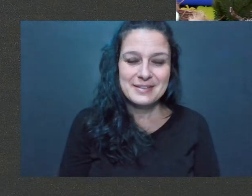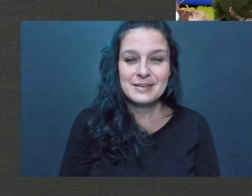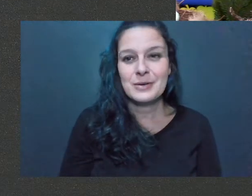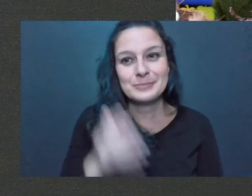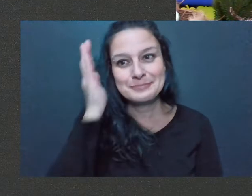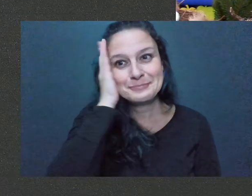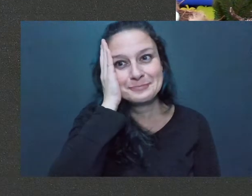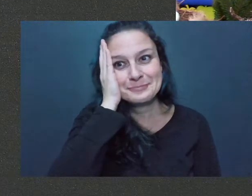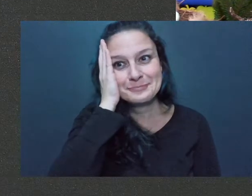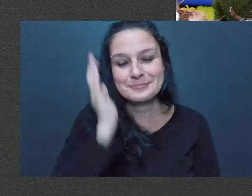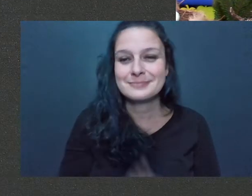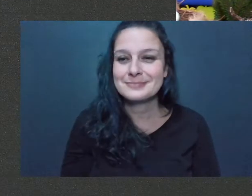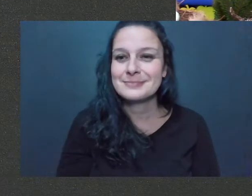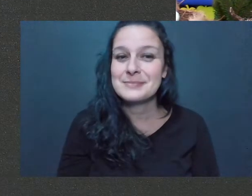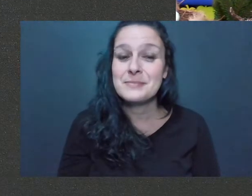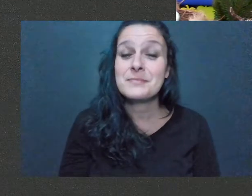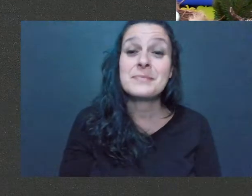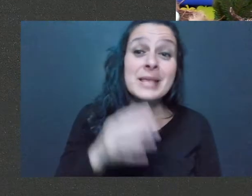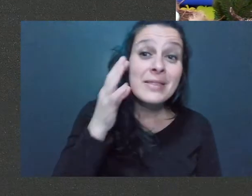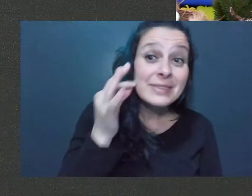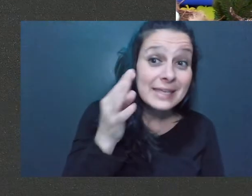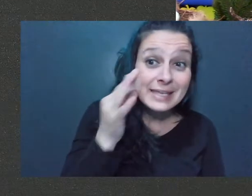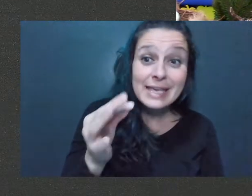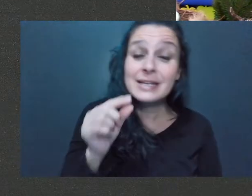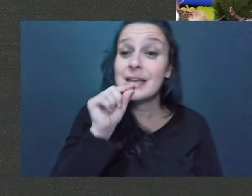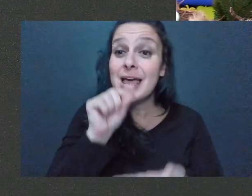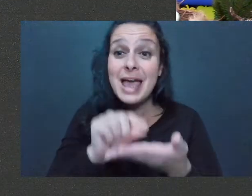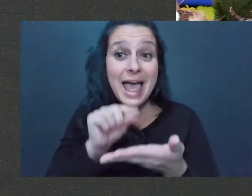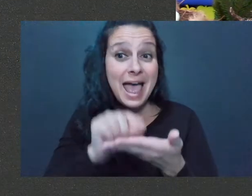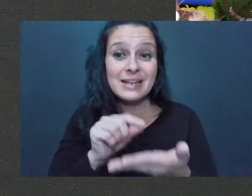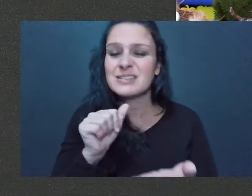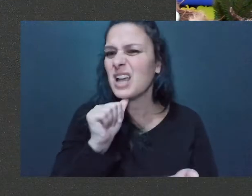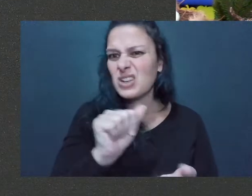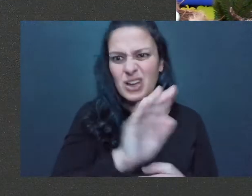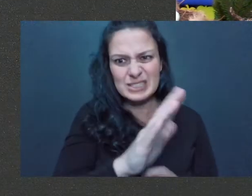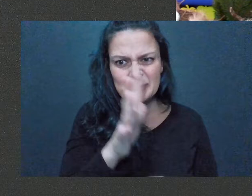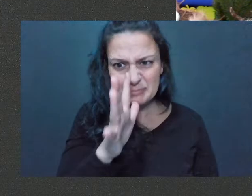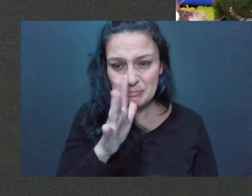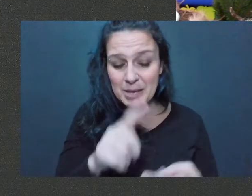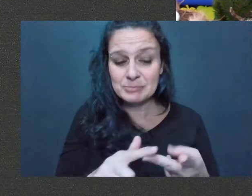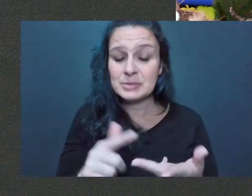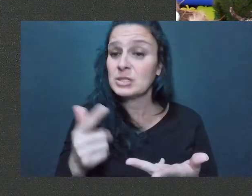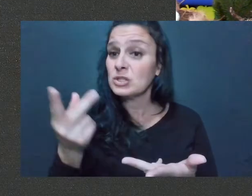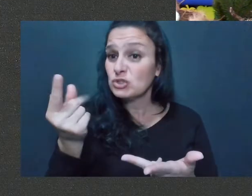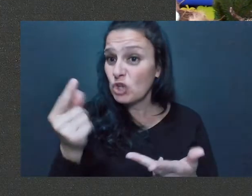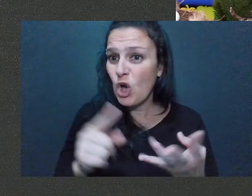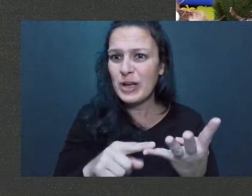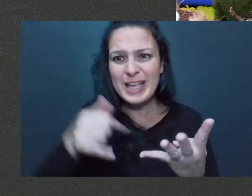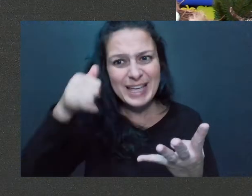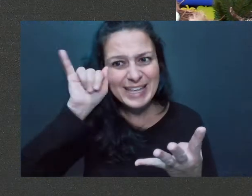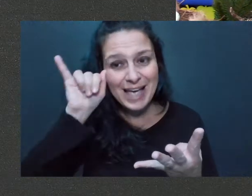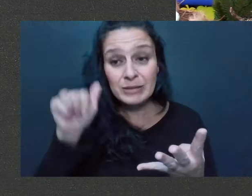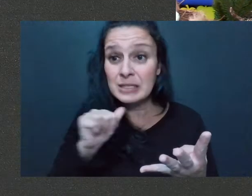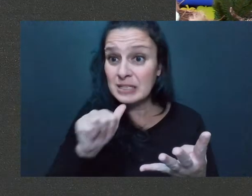Oh, brother. The kitten and the hen were not his mom, the dog and the cow were not his mom.